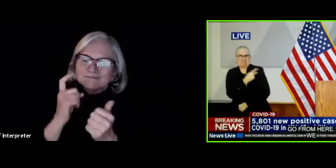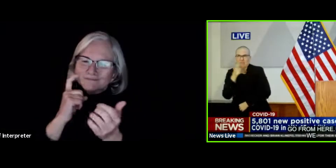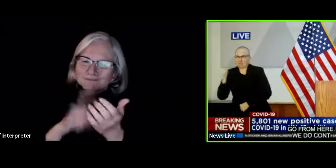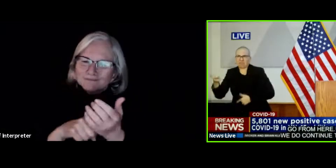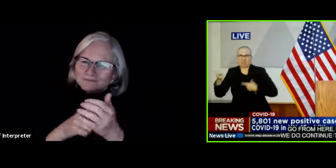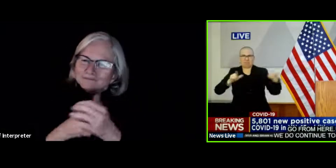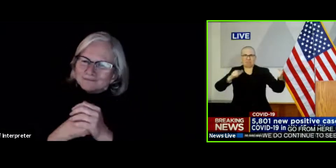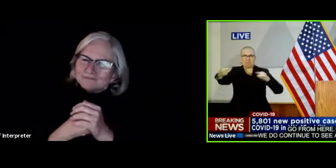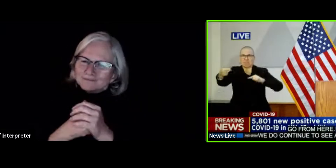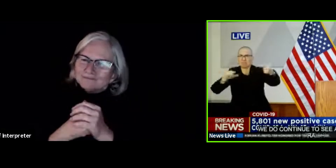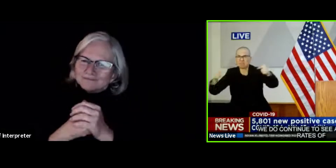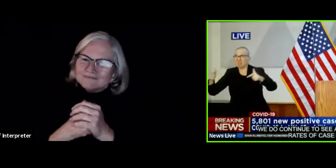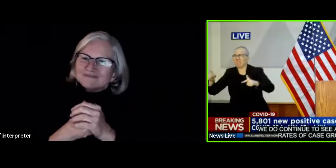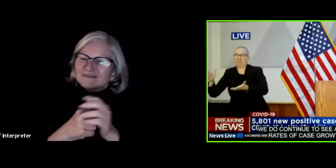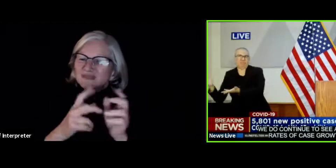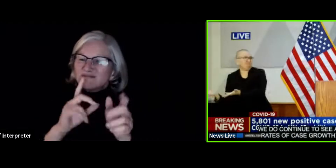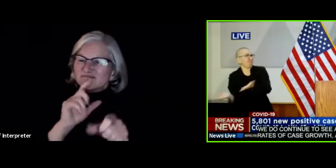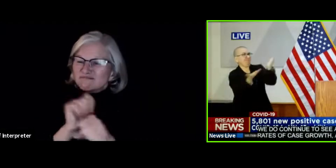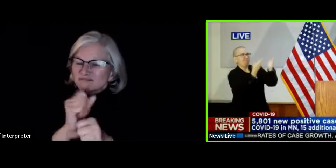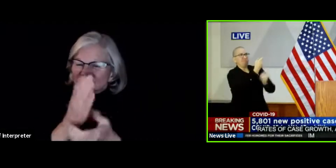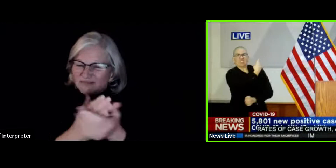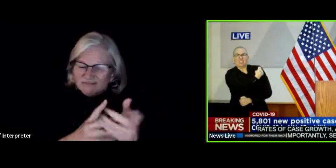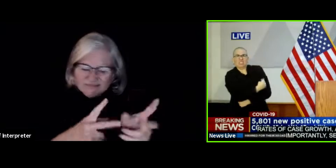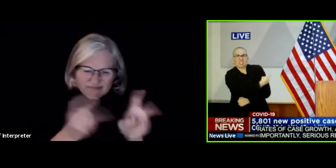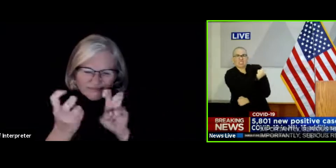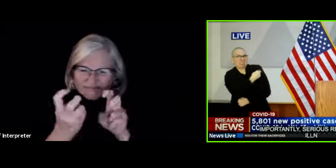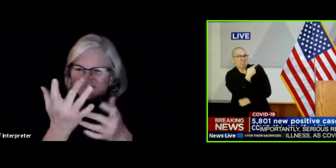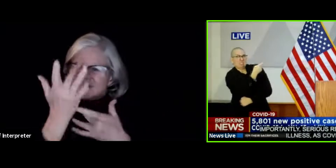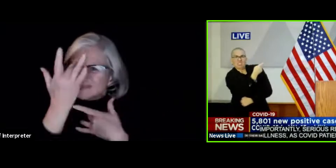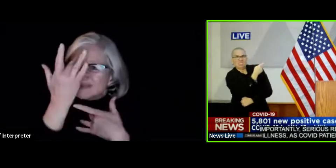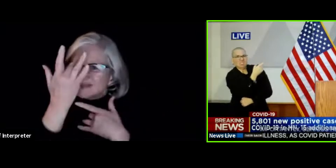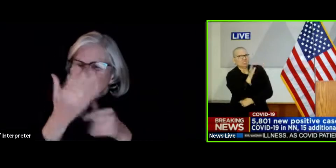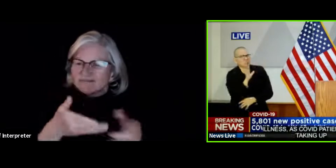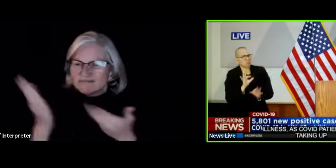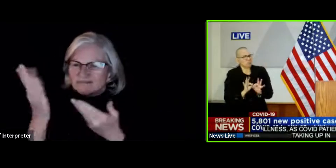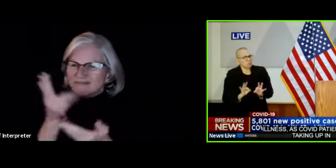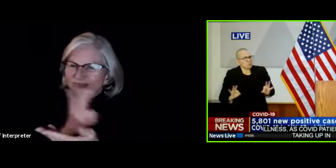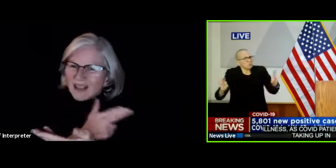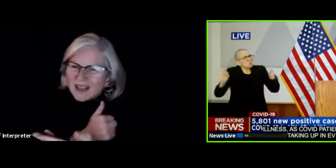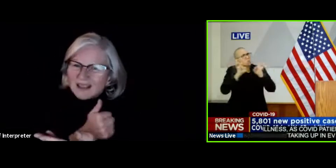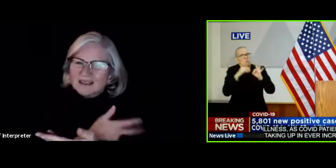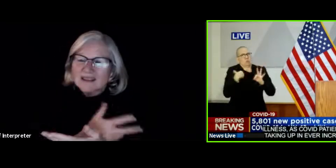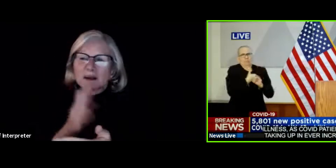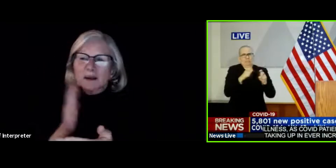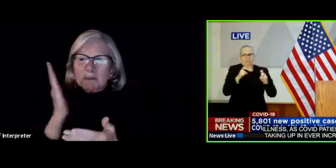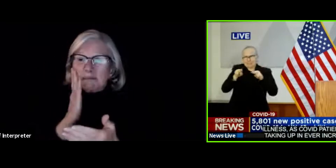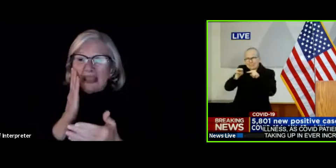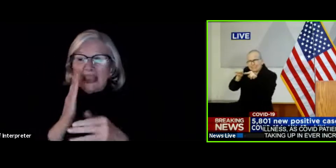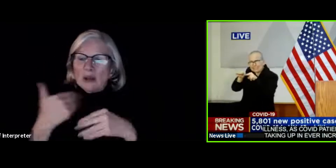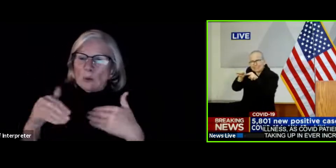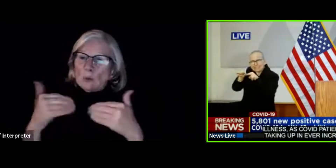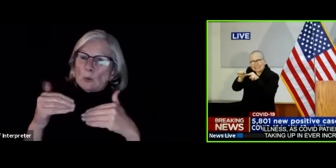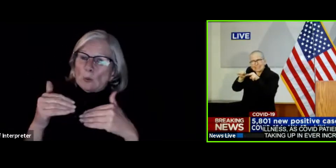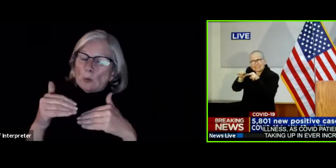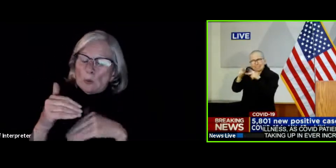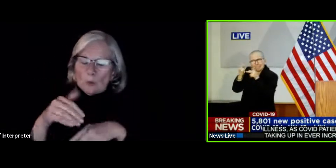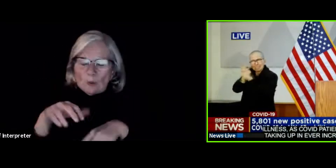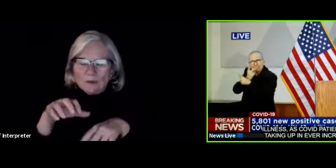INCREASINGLY. IT'S SO IMPORTANT WE REMAIN VIGILANTS. SO WE HAVE SOME SLIDES HERE TO SHOW SOME OF THE TRENDS THAT I'M